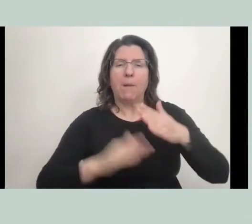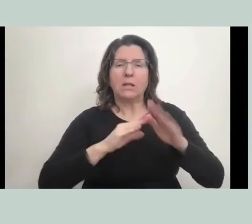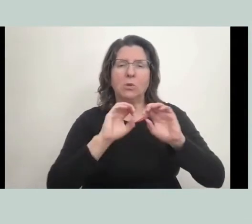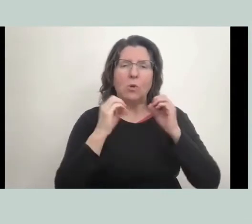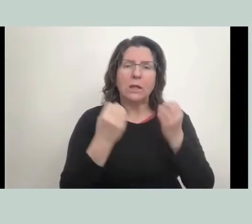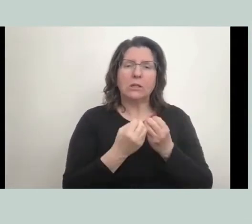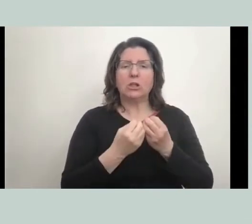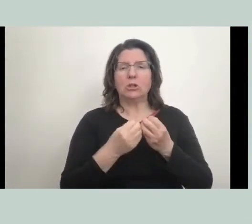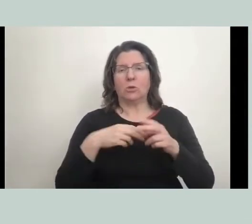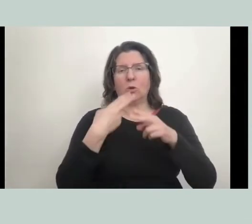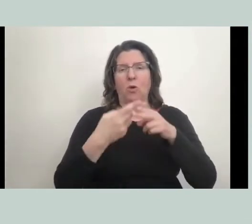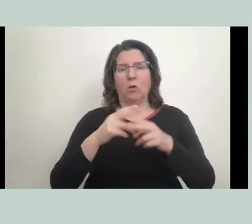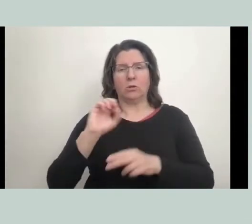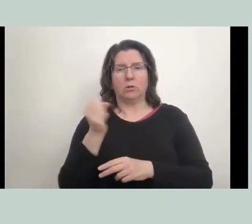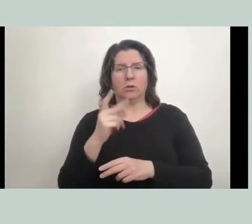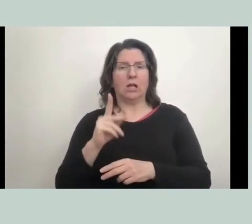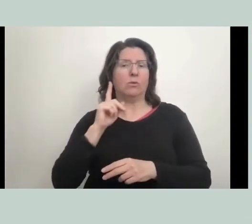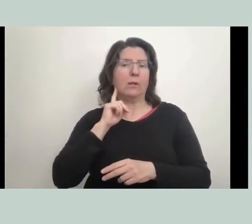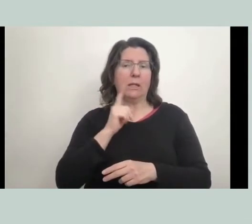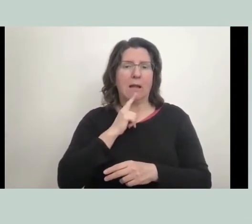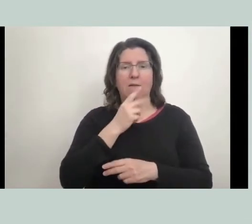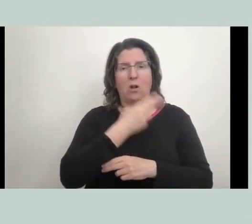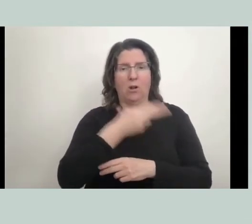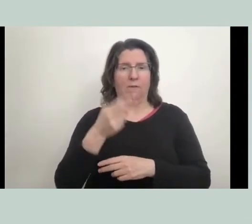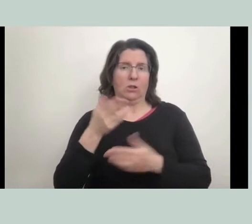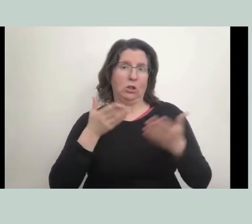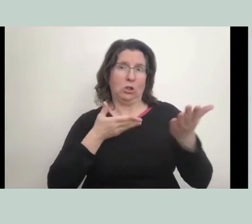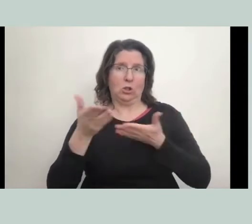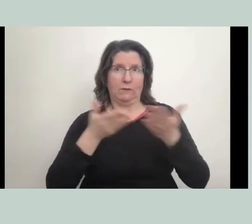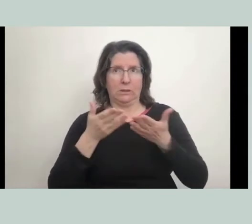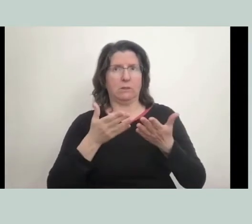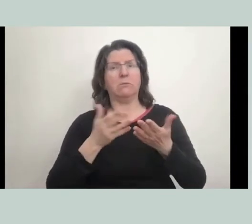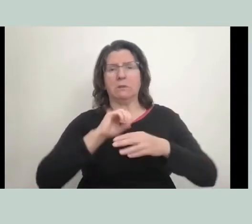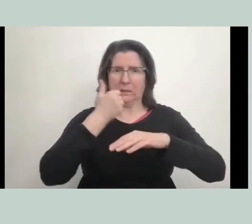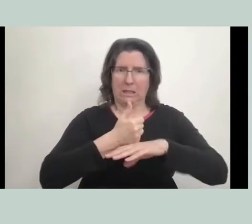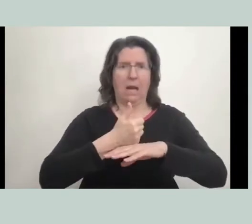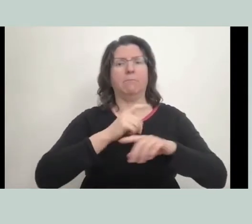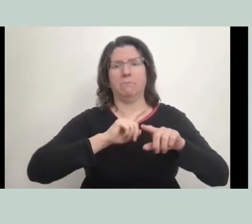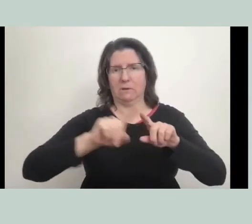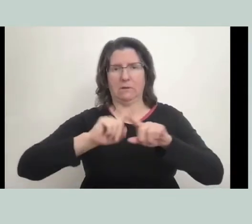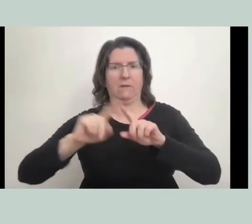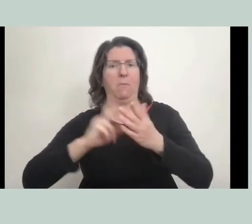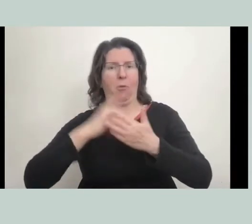I have been involved in community-based organizations, specifically the Saskatchewan Deaf and Hard of Hearing Services,